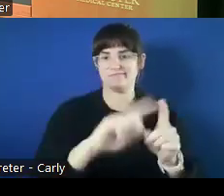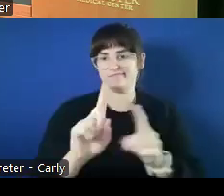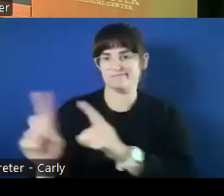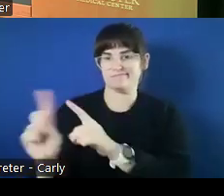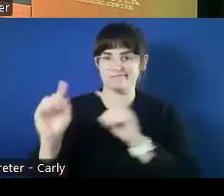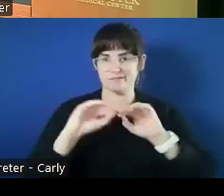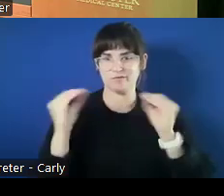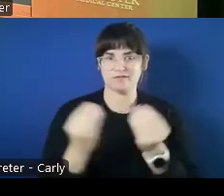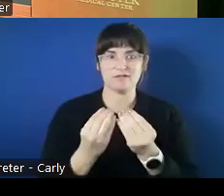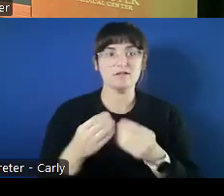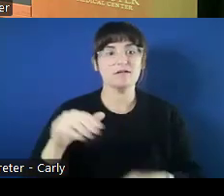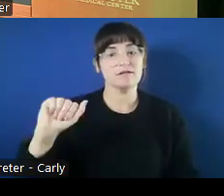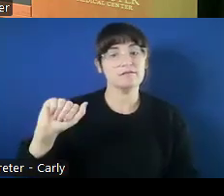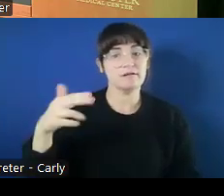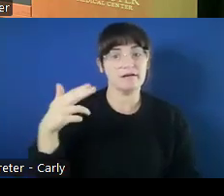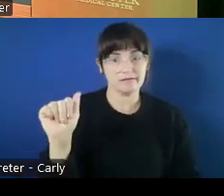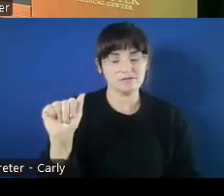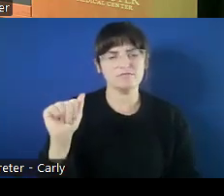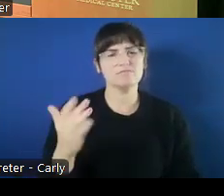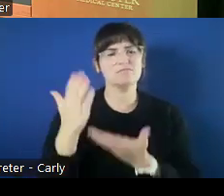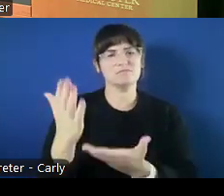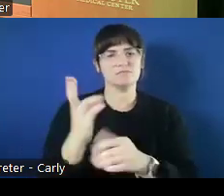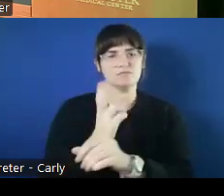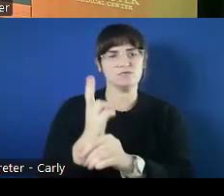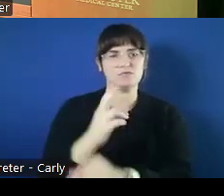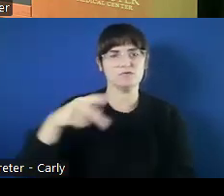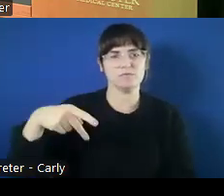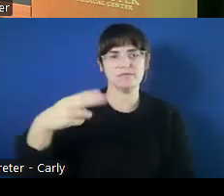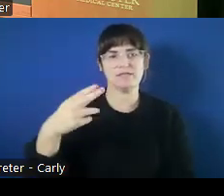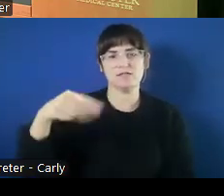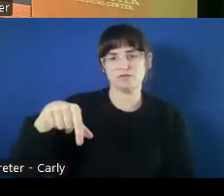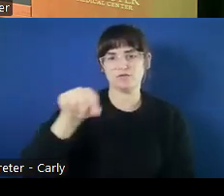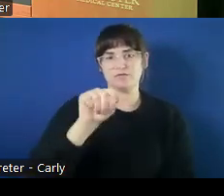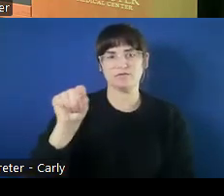disease the American Heart Association recommends using the PHQ2 and the PHQ9